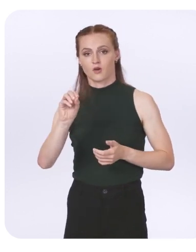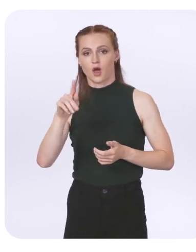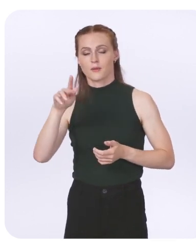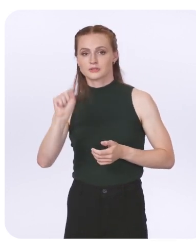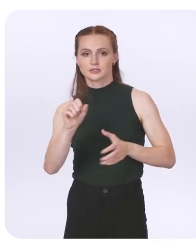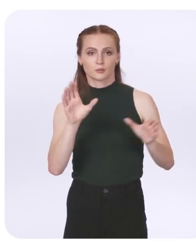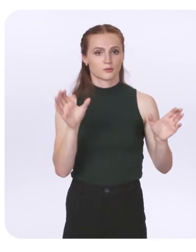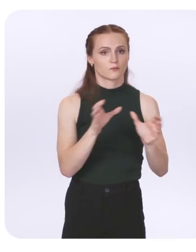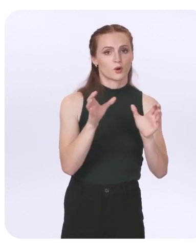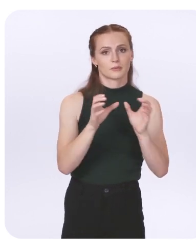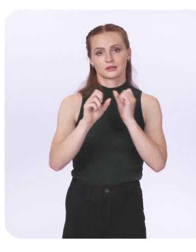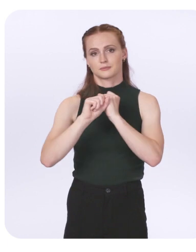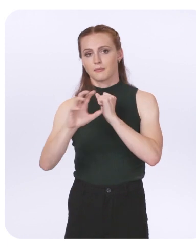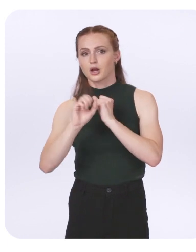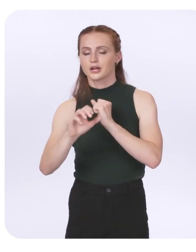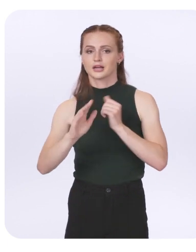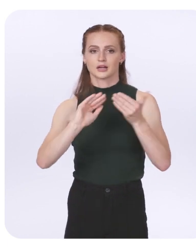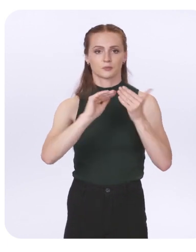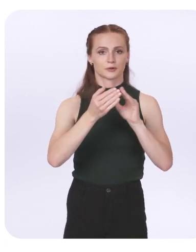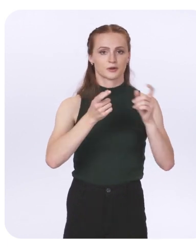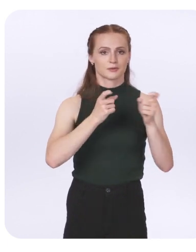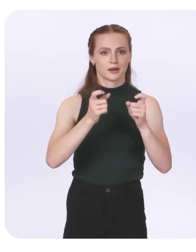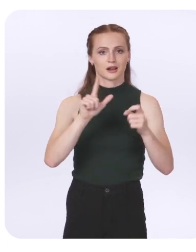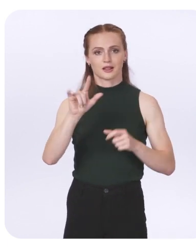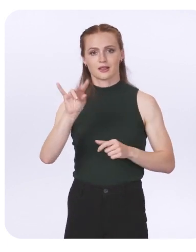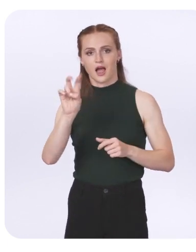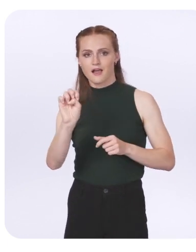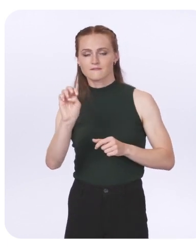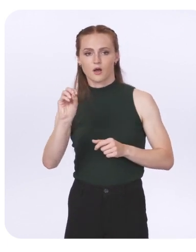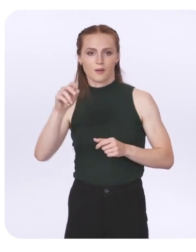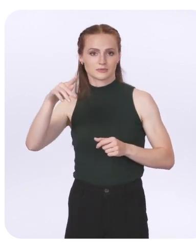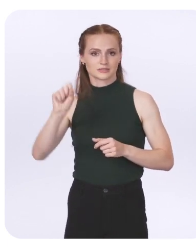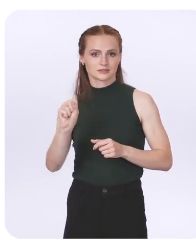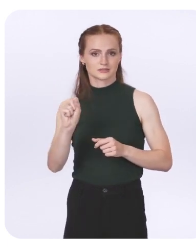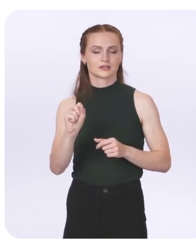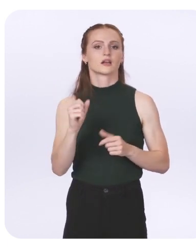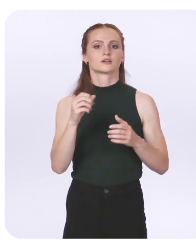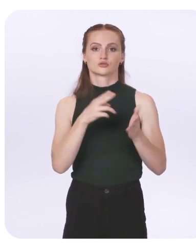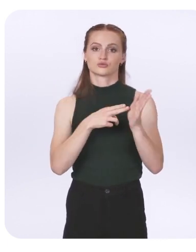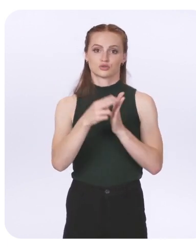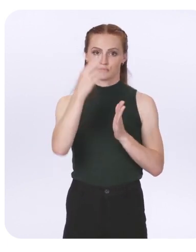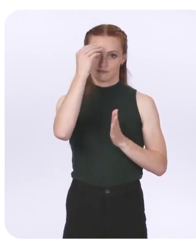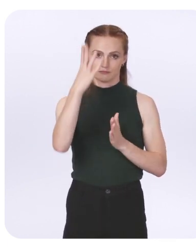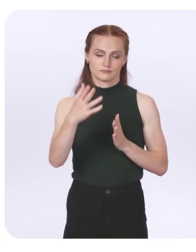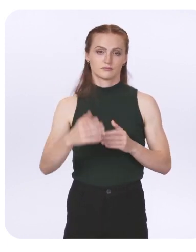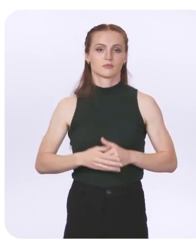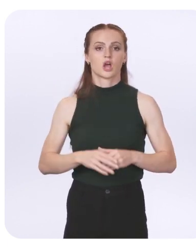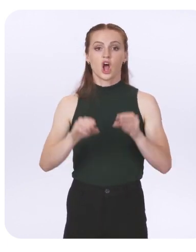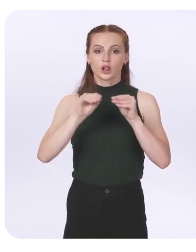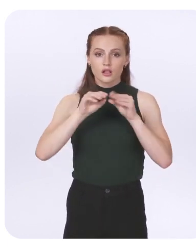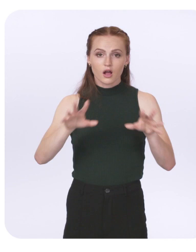from community management to live ups. And the truth is launching a successful title